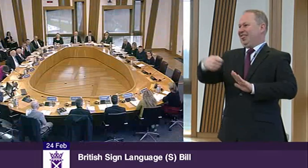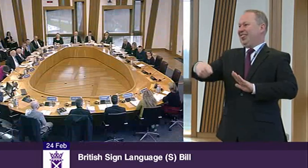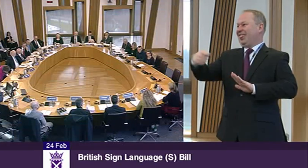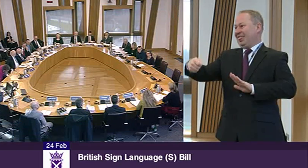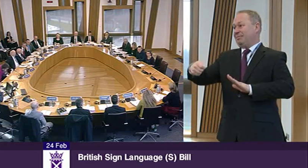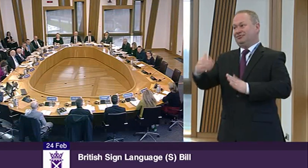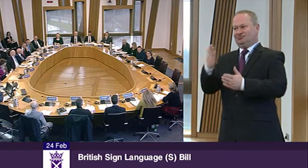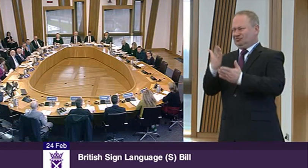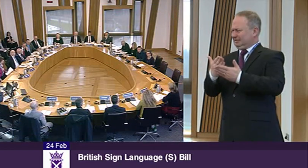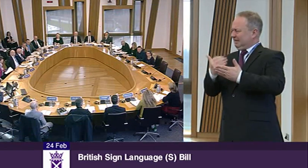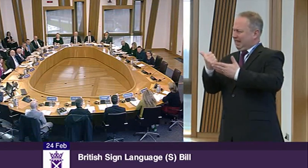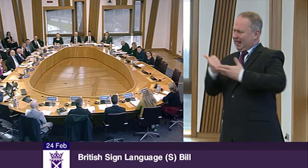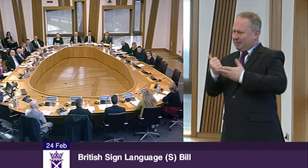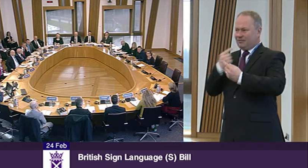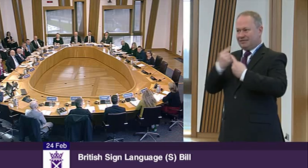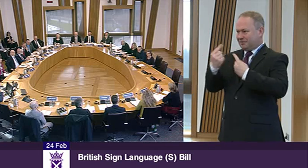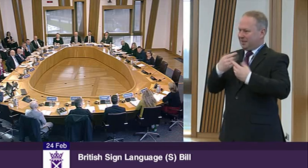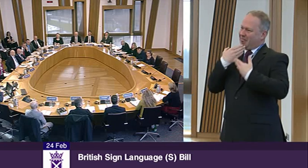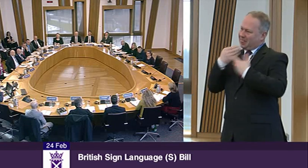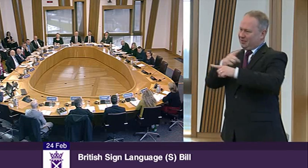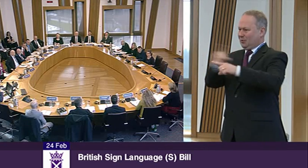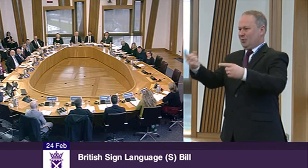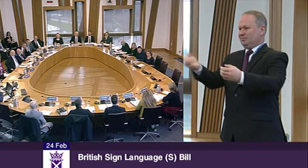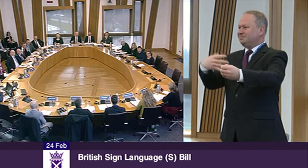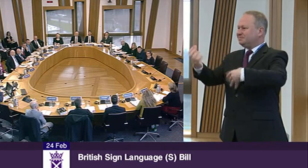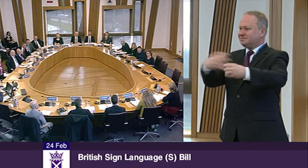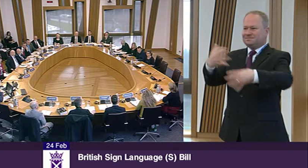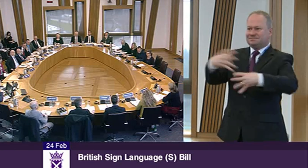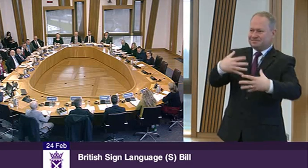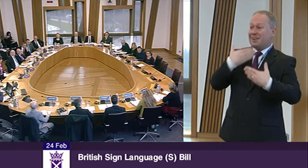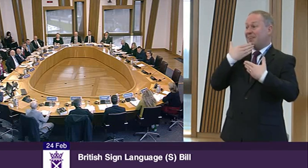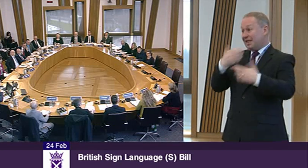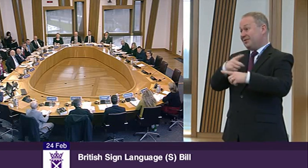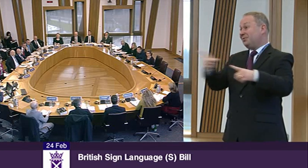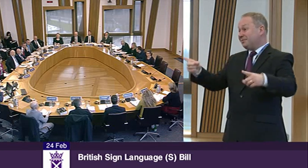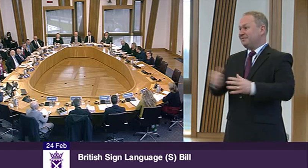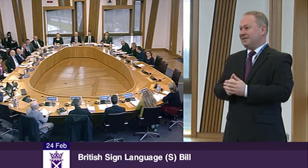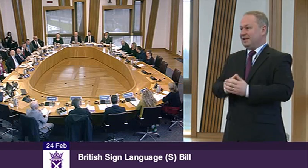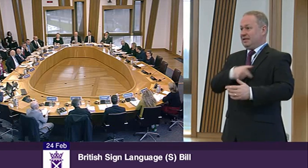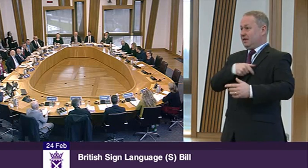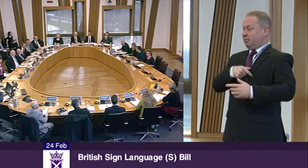but it has been an informative and welcome experience. I thank the panel for their contributions.